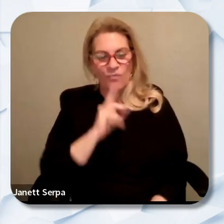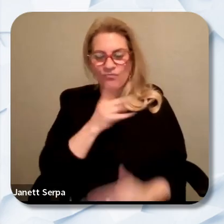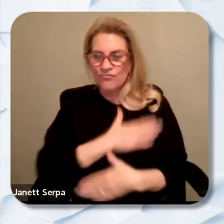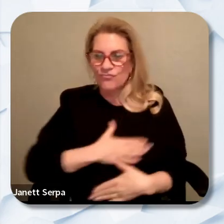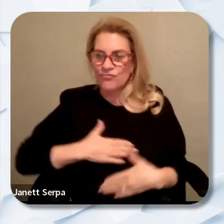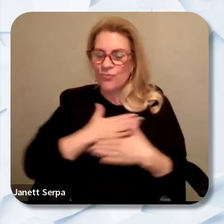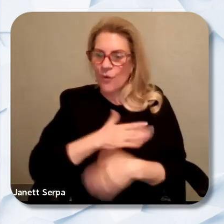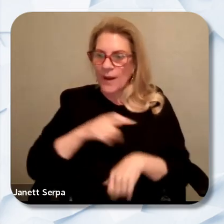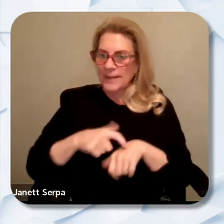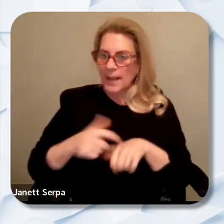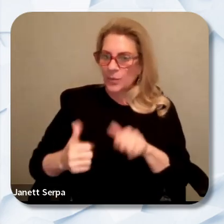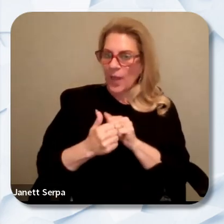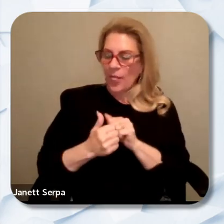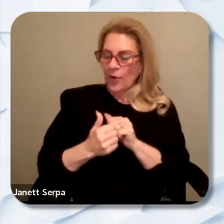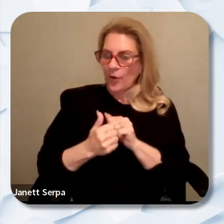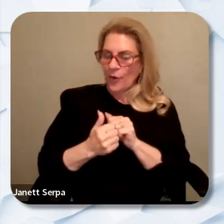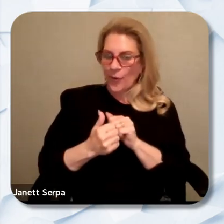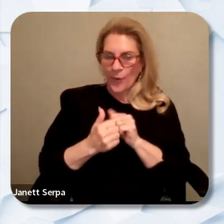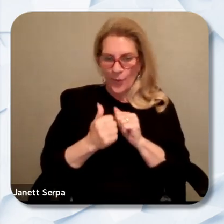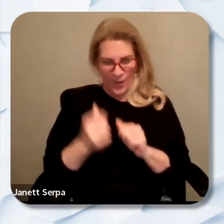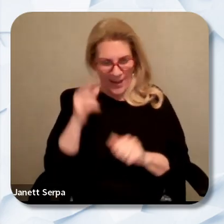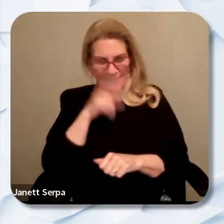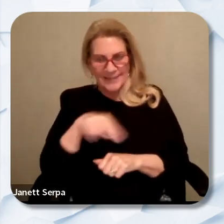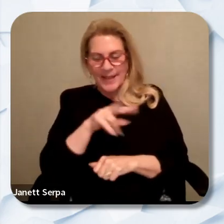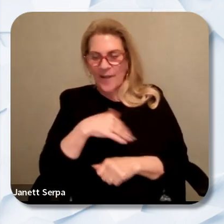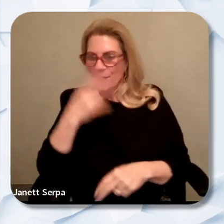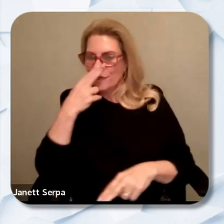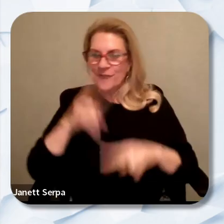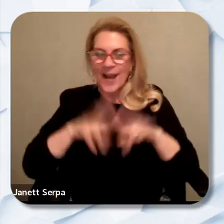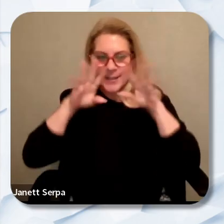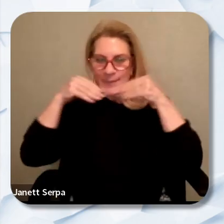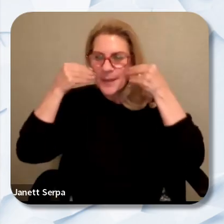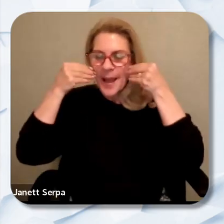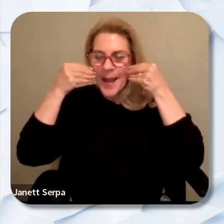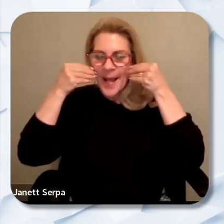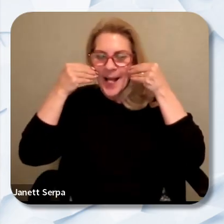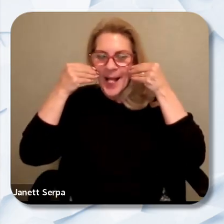their time together and having fun. You can see that through the smile on her face by the comfort